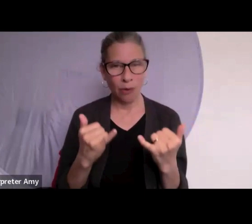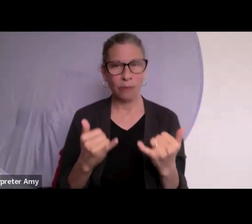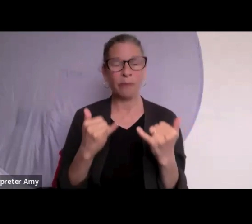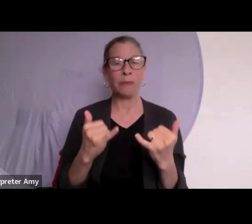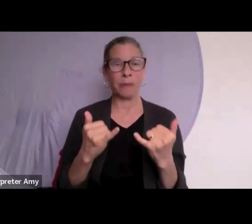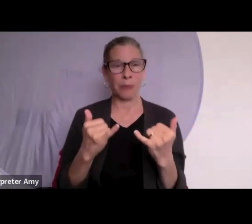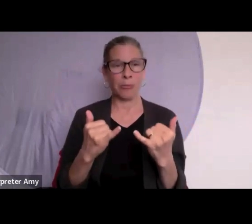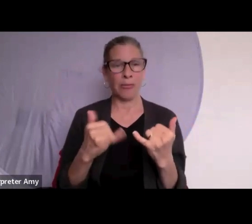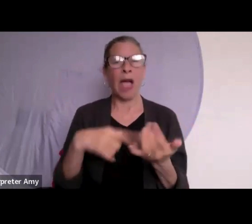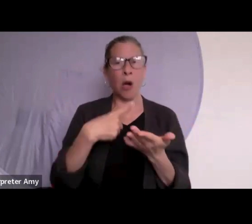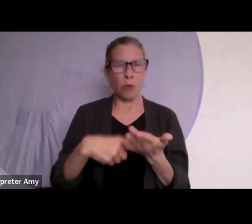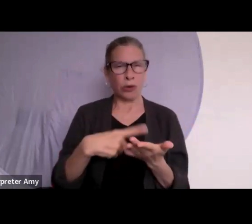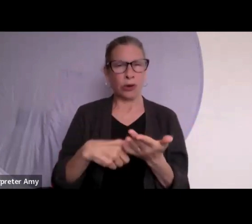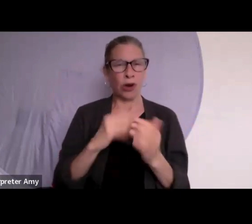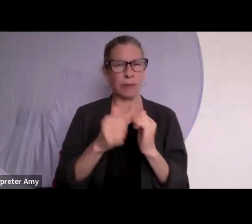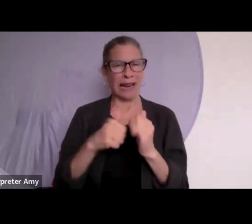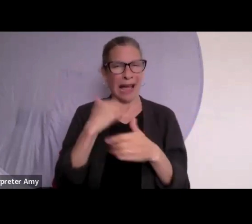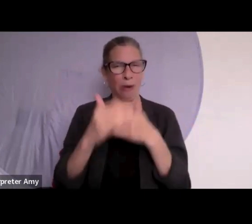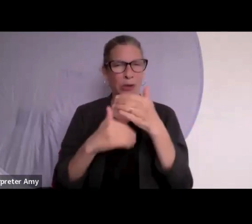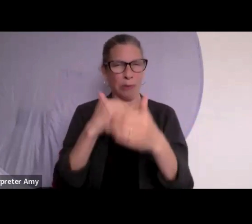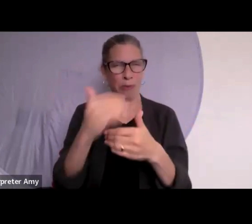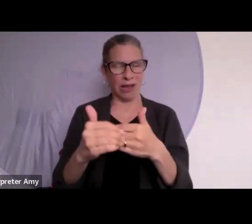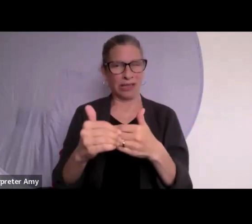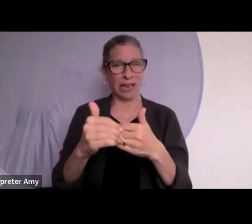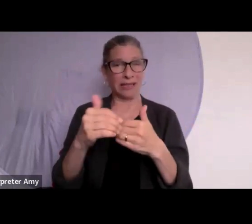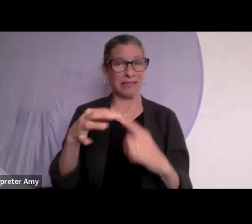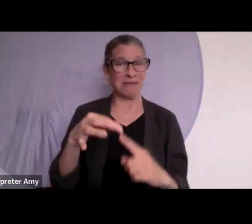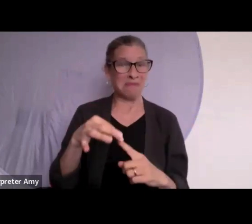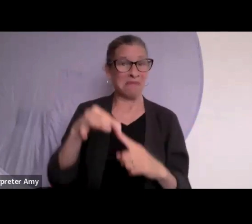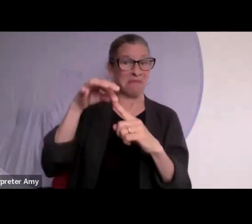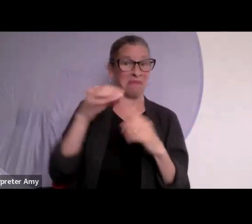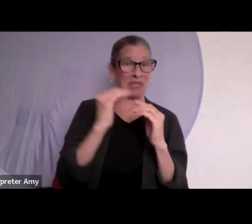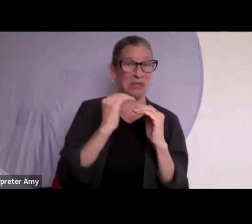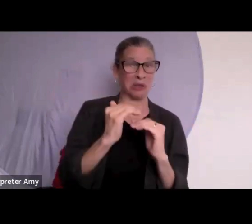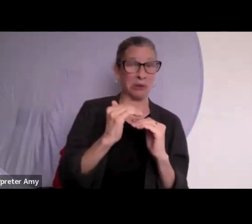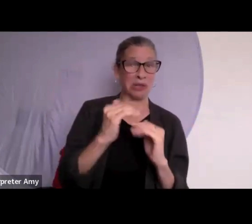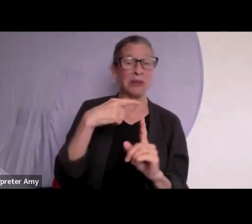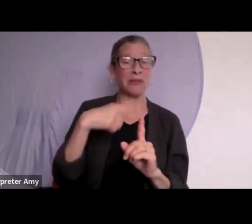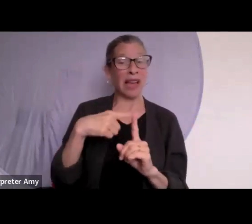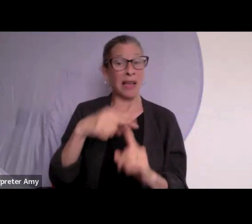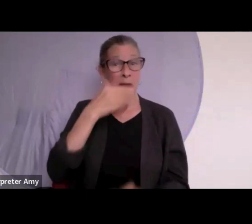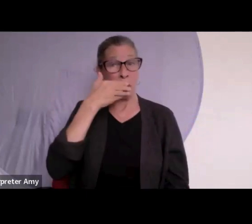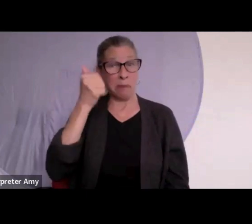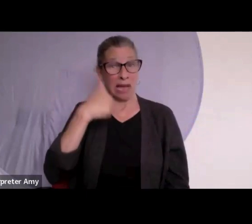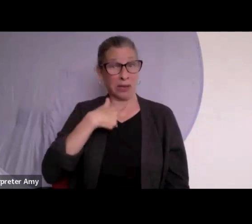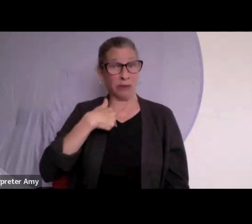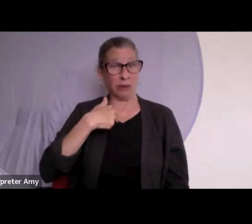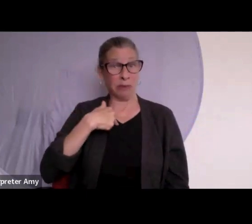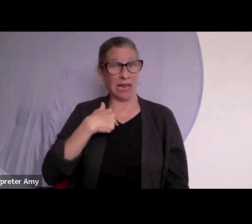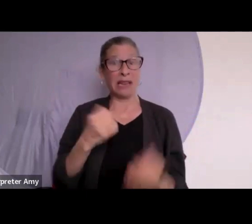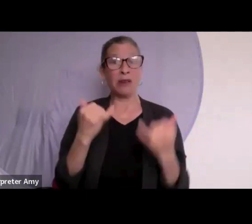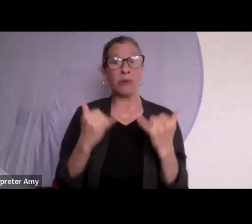talking about how that process is exclusive. And I think the best thing for me to do is take this moment to share a short